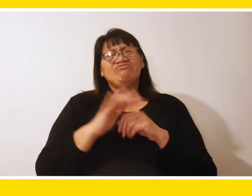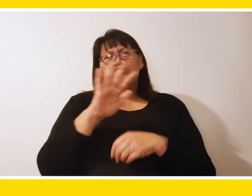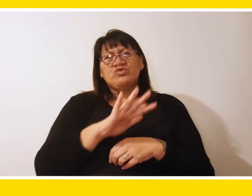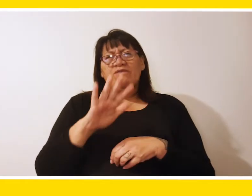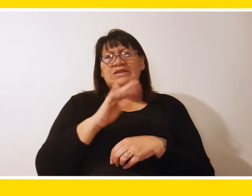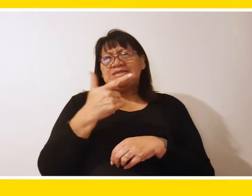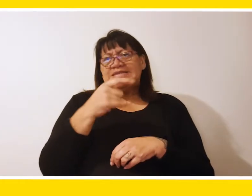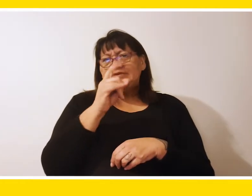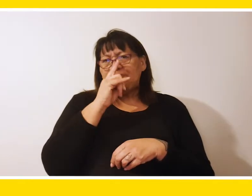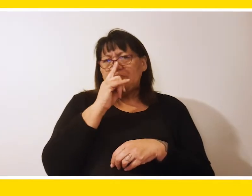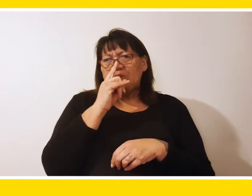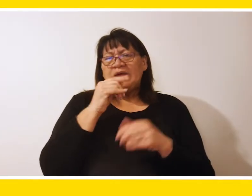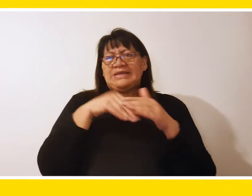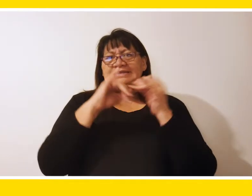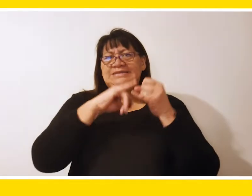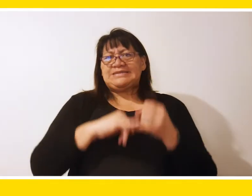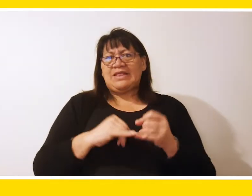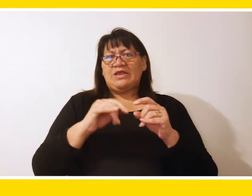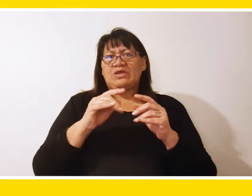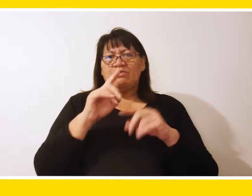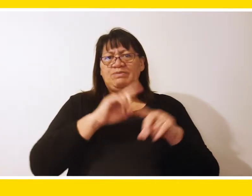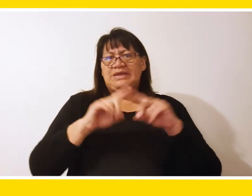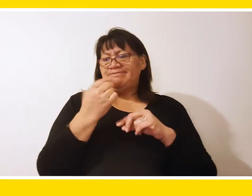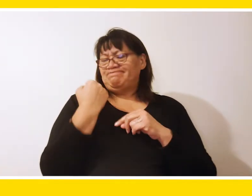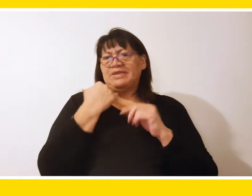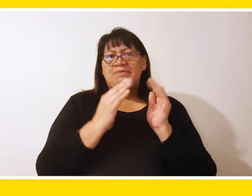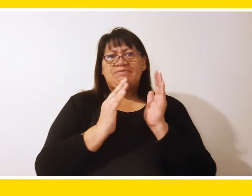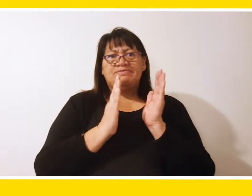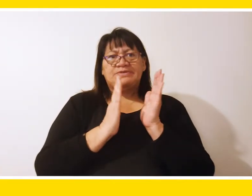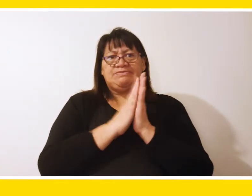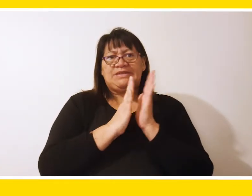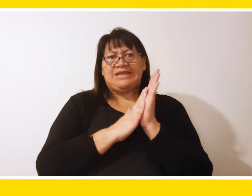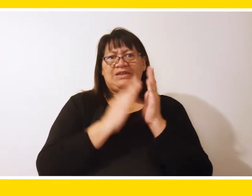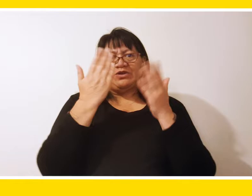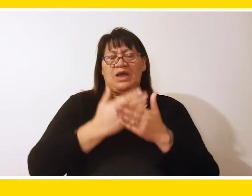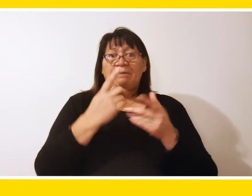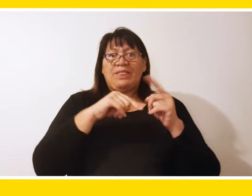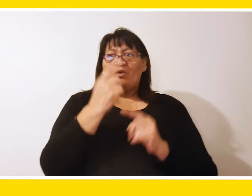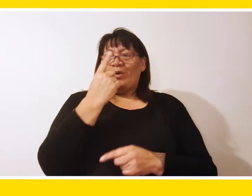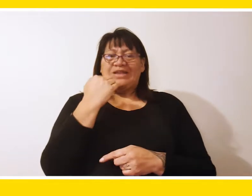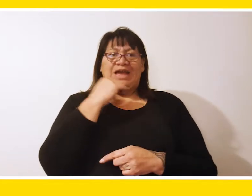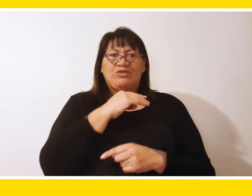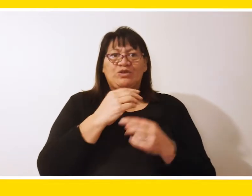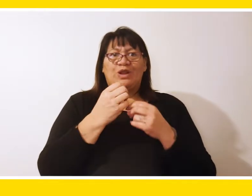We had around 70 people attending the Southern Ward event on Monday night, with over 100 live questions for the panel.